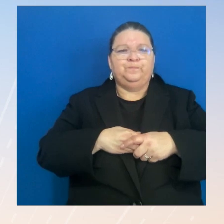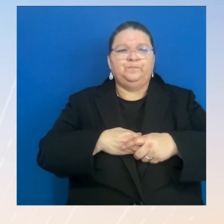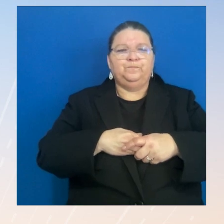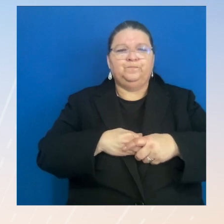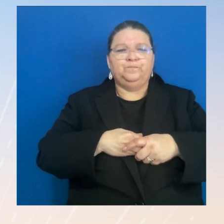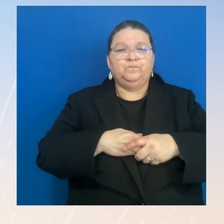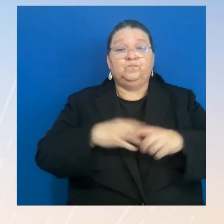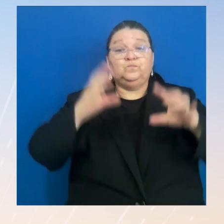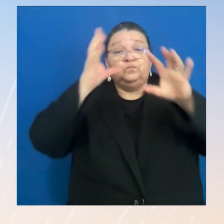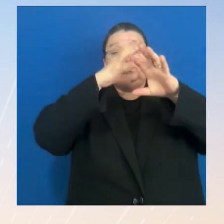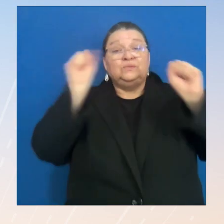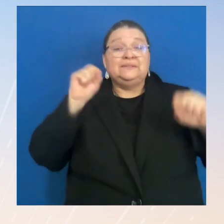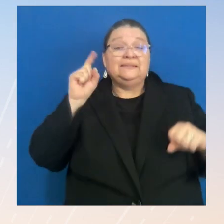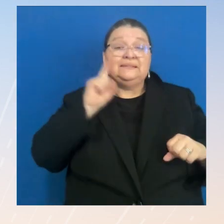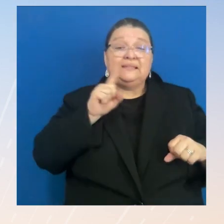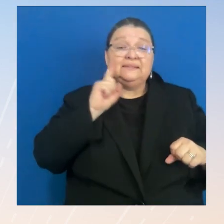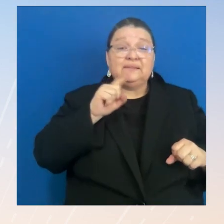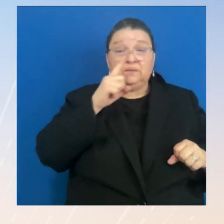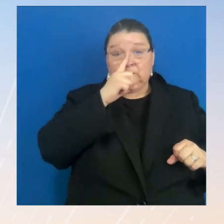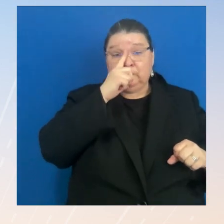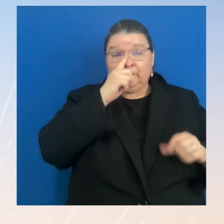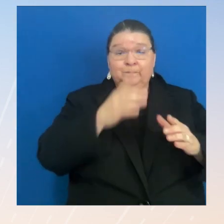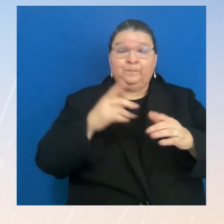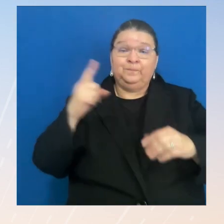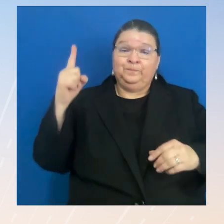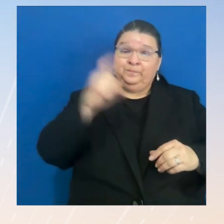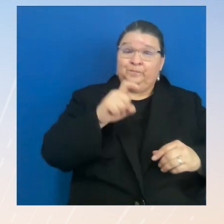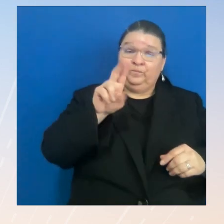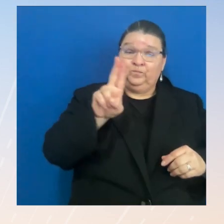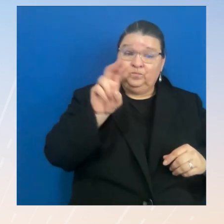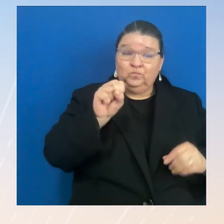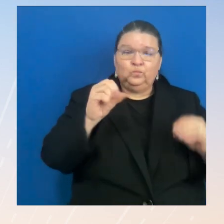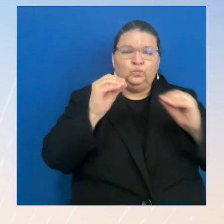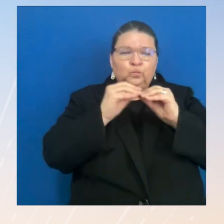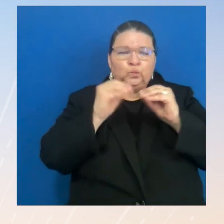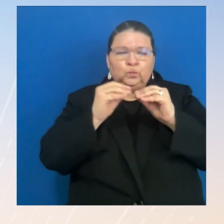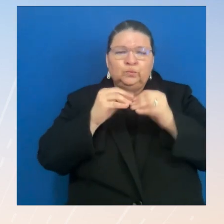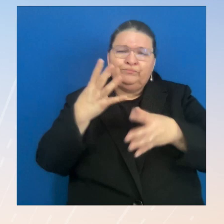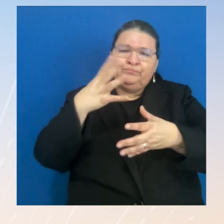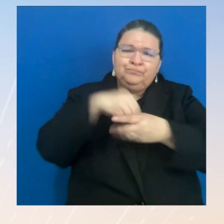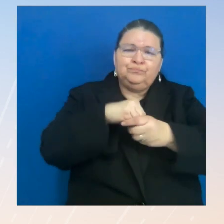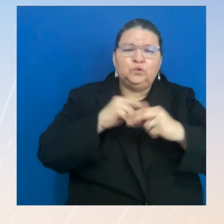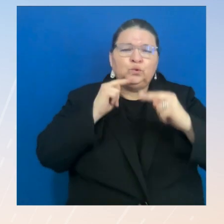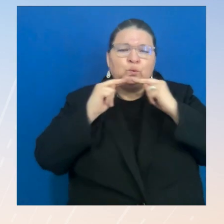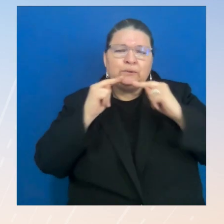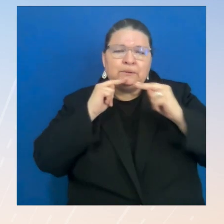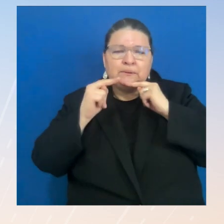that the U.S. be more involved in negotiations toward a peaceful resolution to the war.